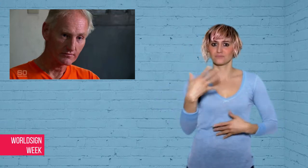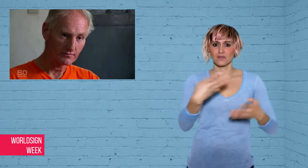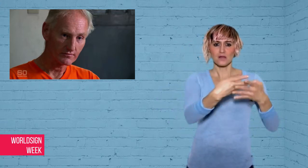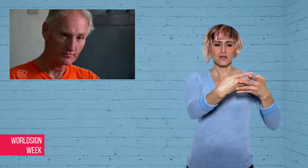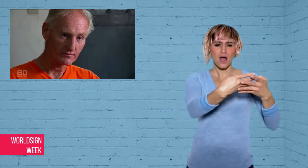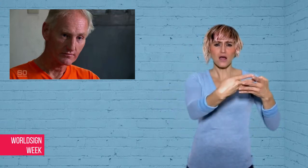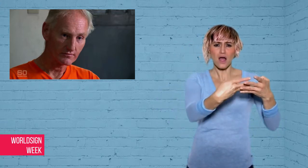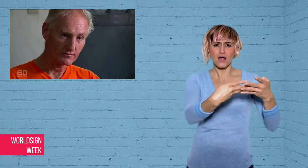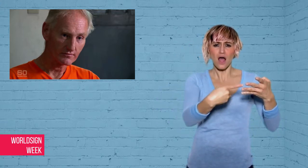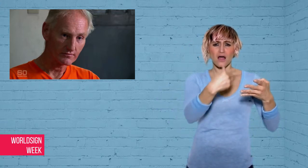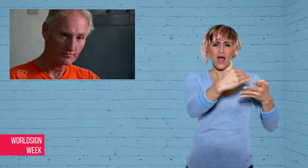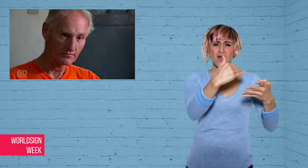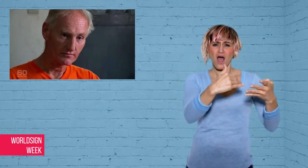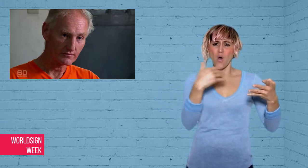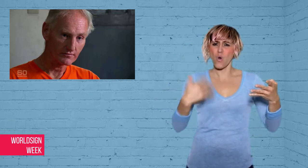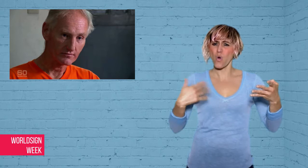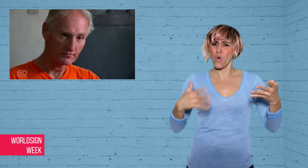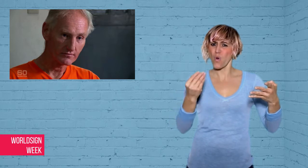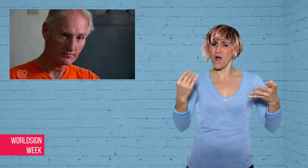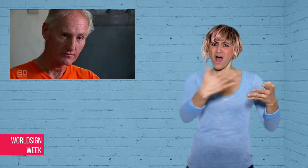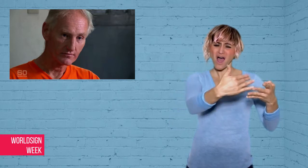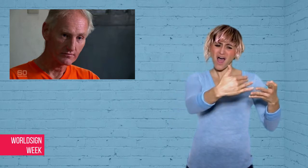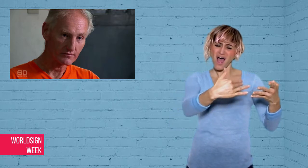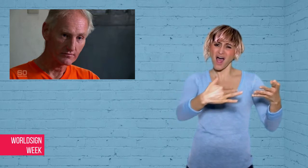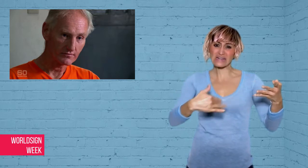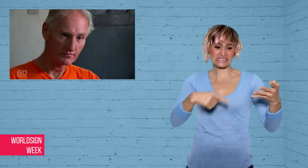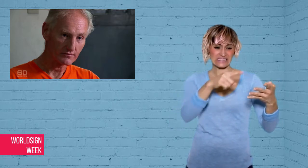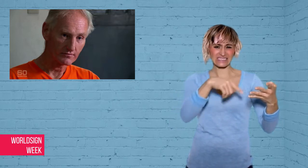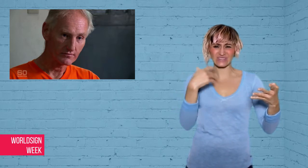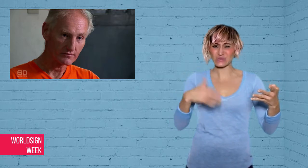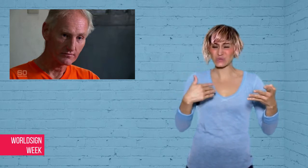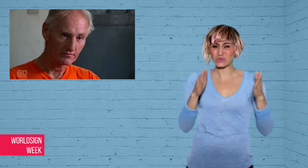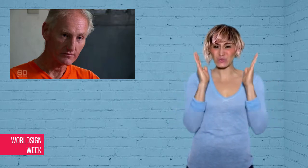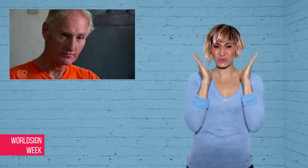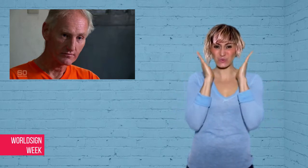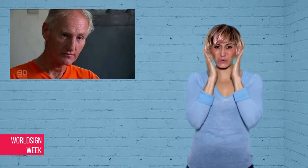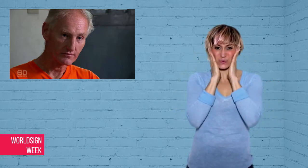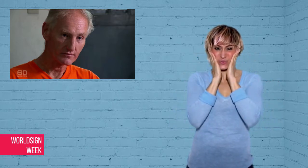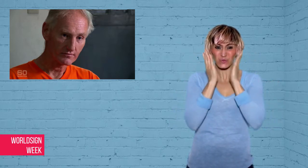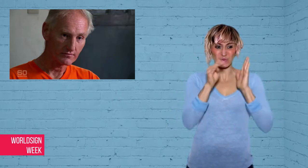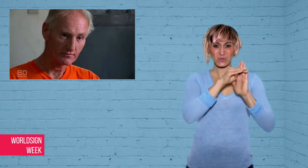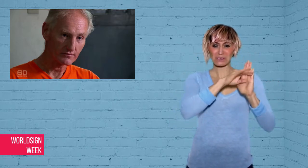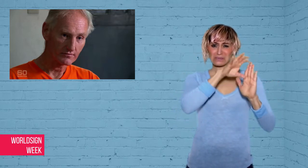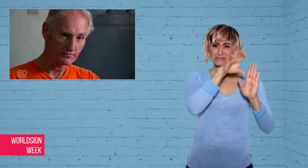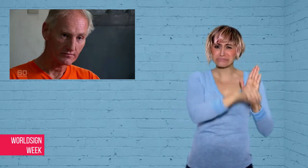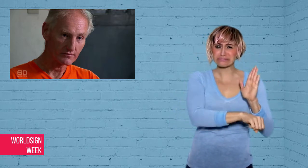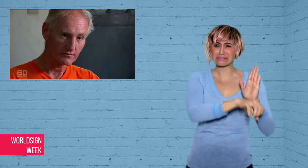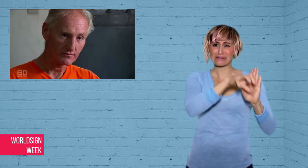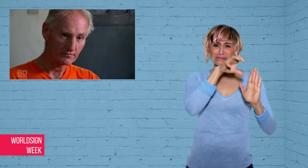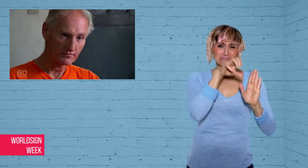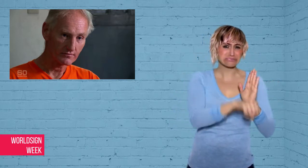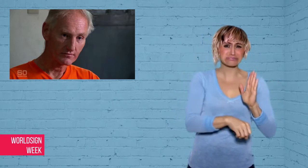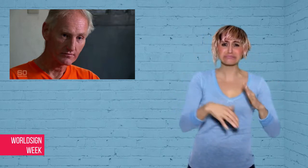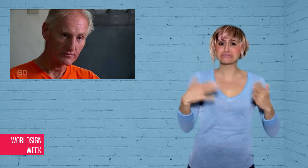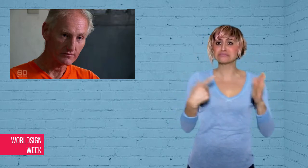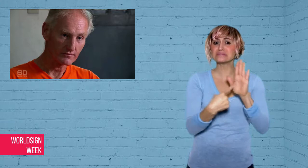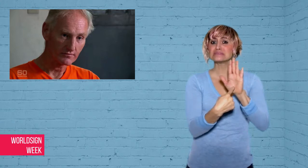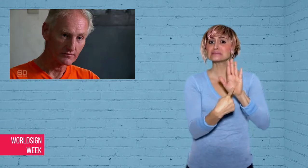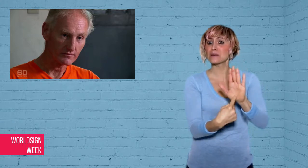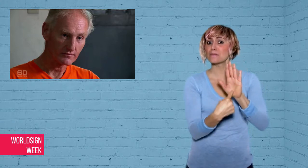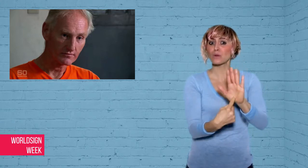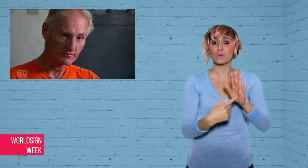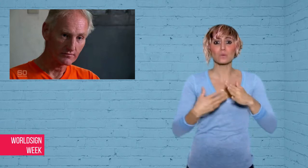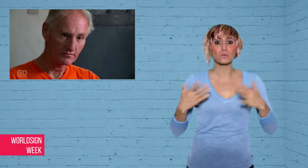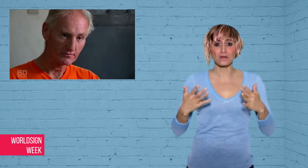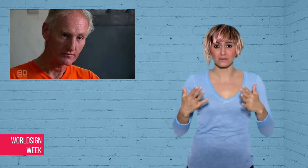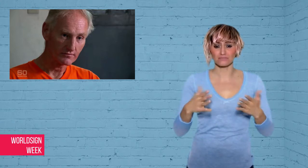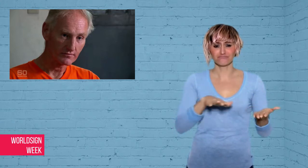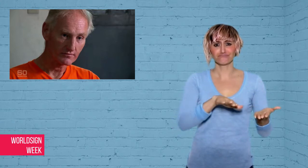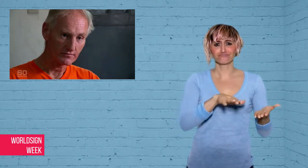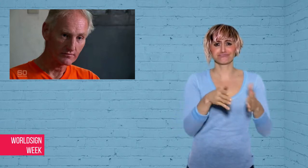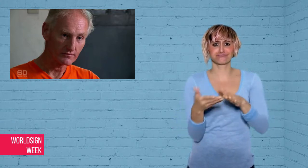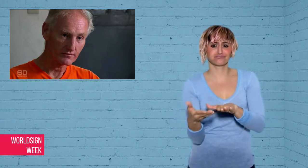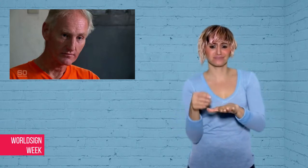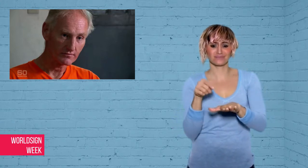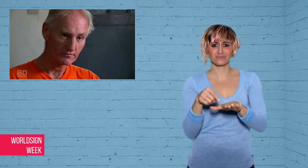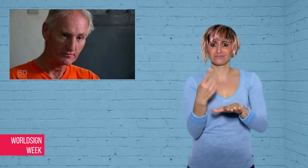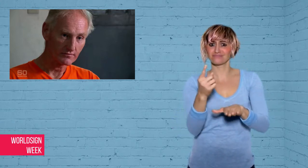list of horrible crimes such as the murder